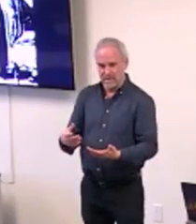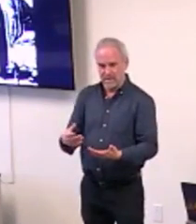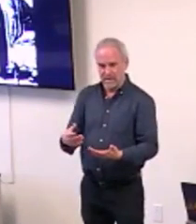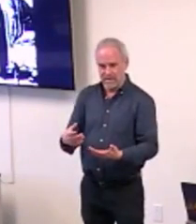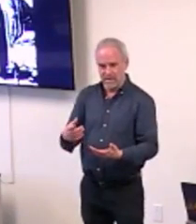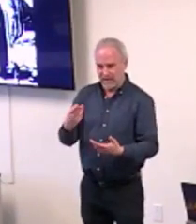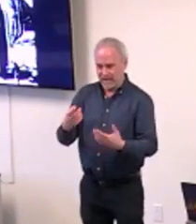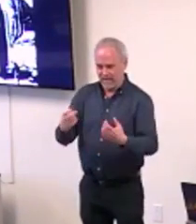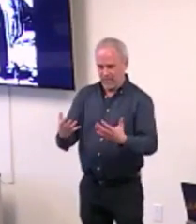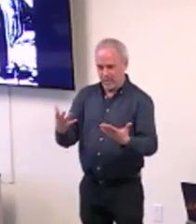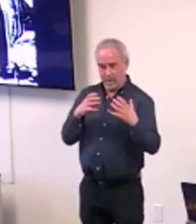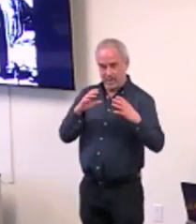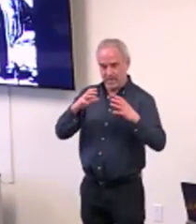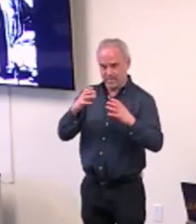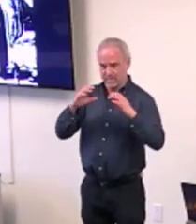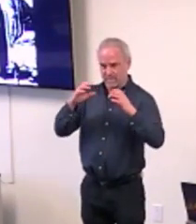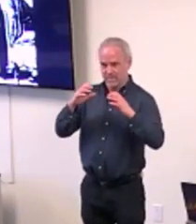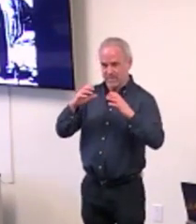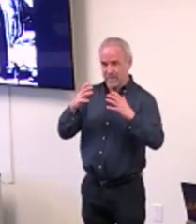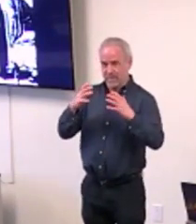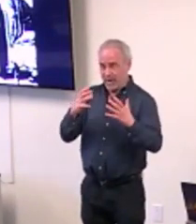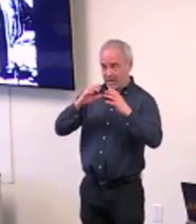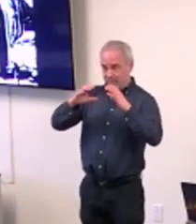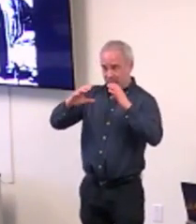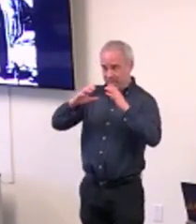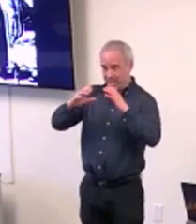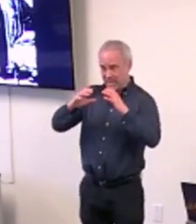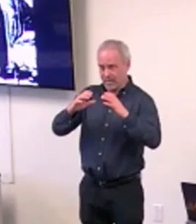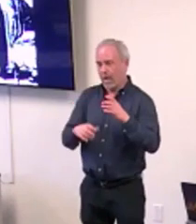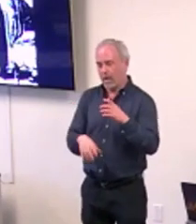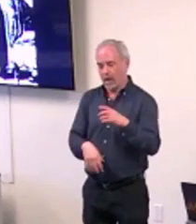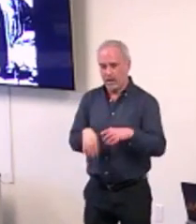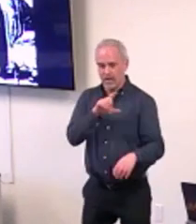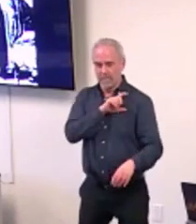In another person's mind might be I'm trying to communicate, right?